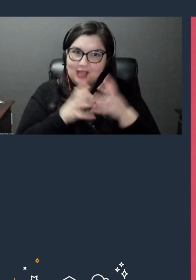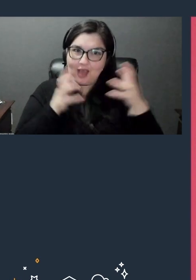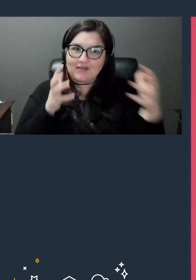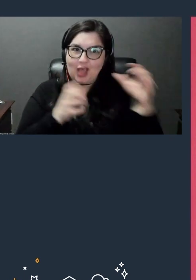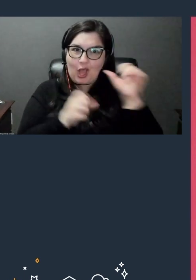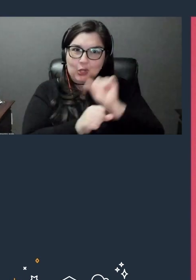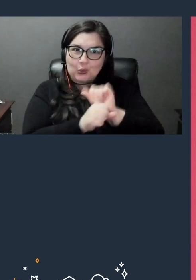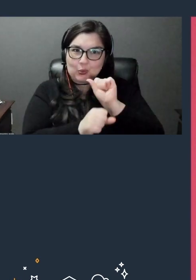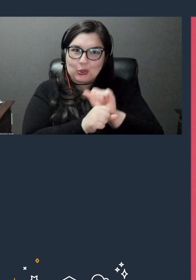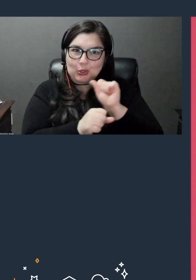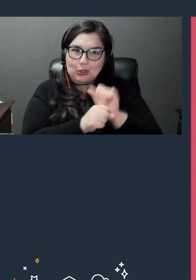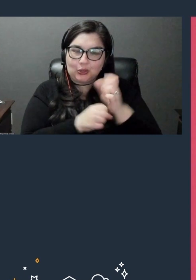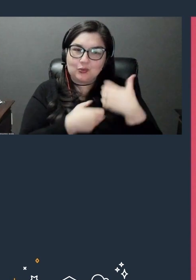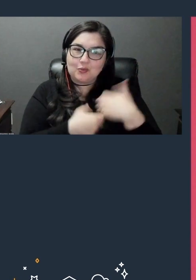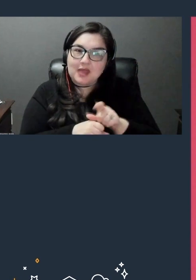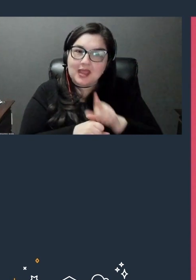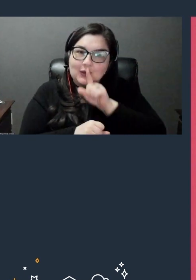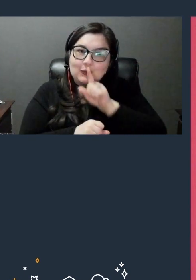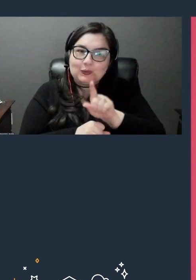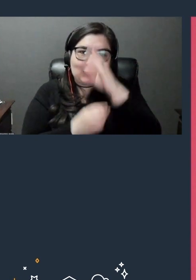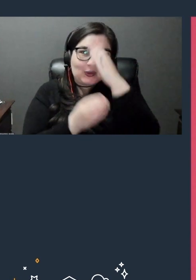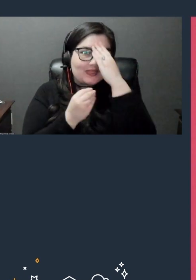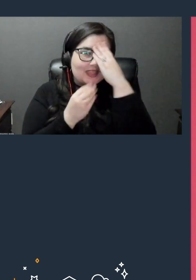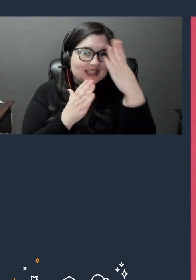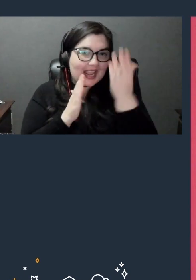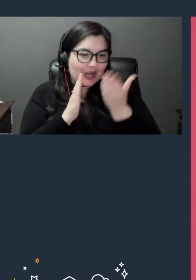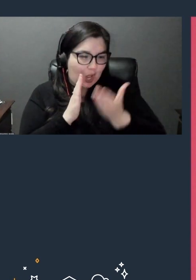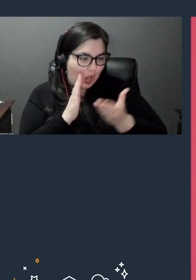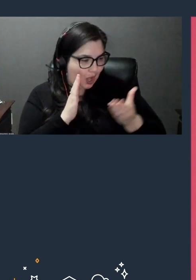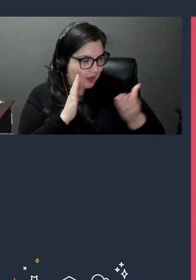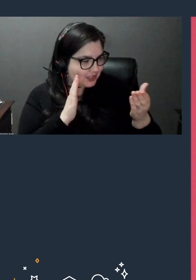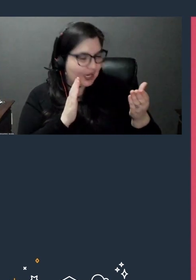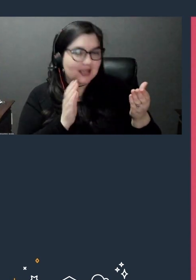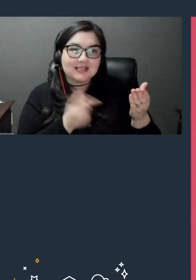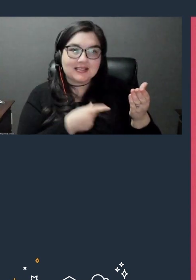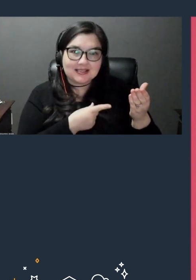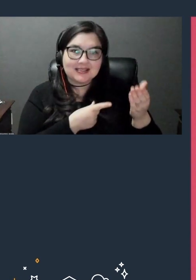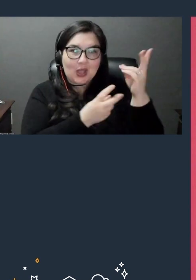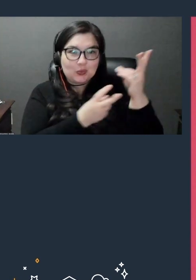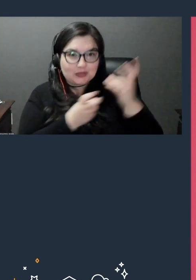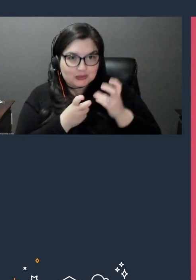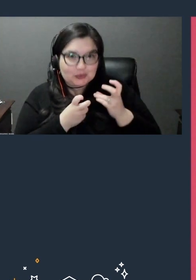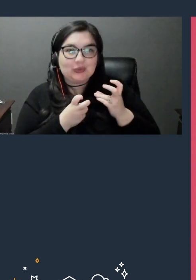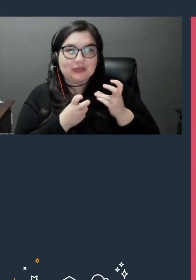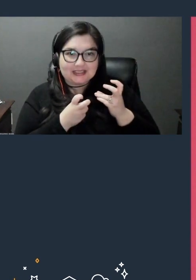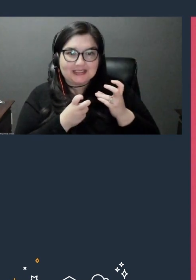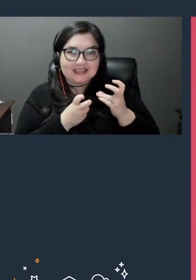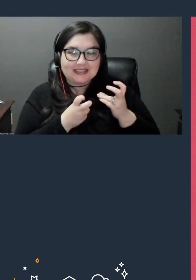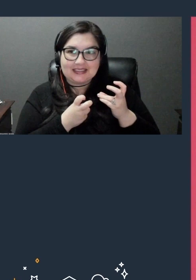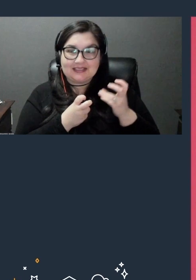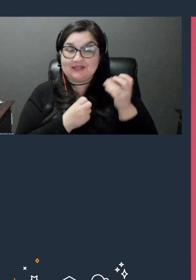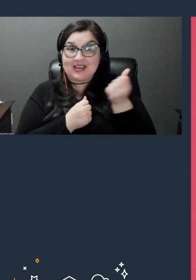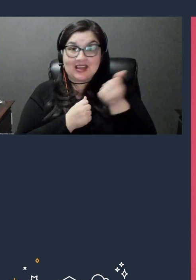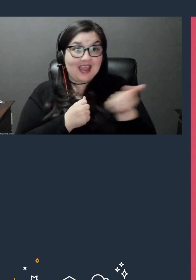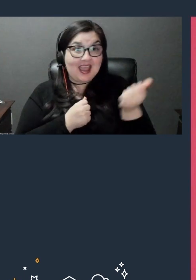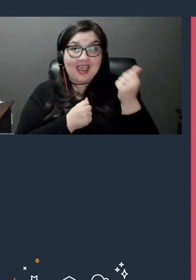that the data objects, you know, retrieve any object, an object of any, data of any size.